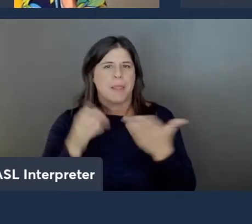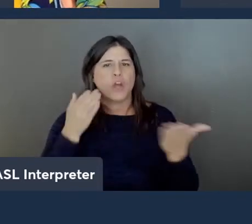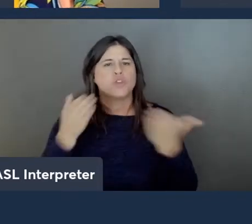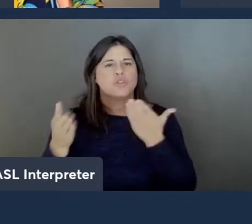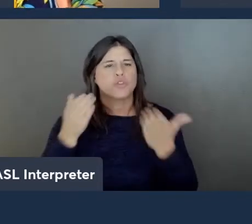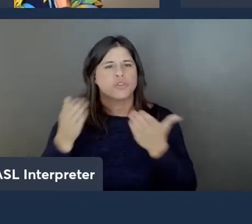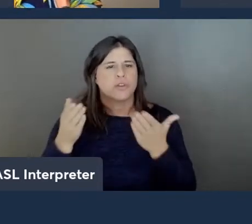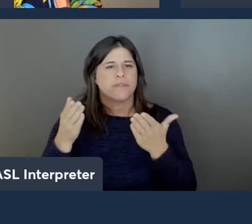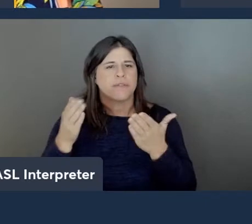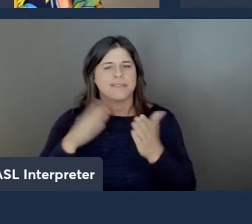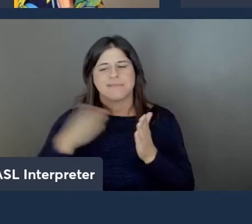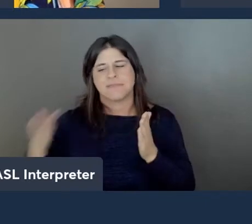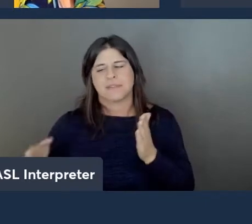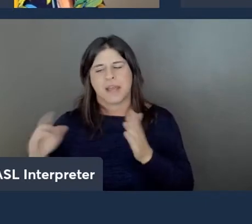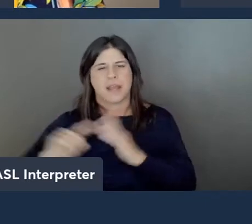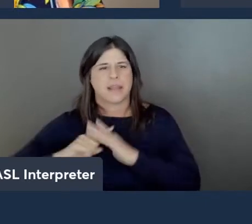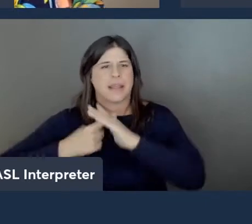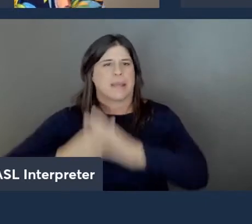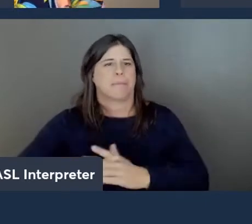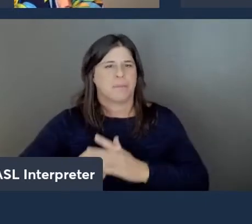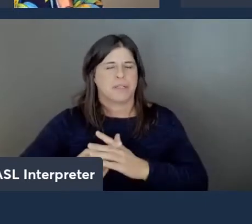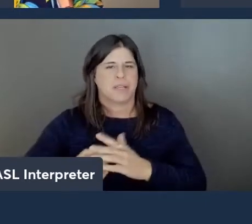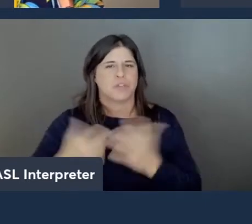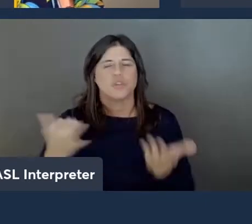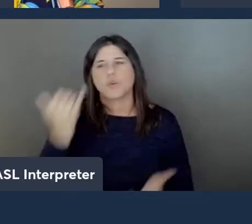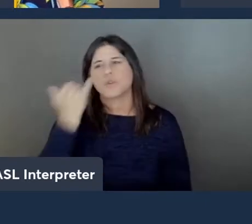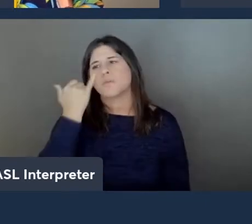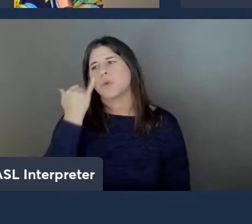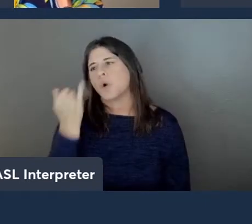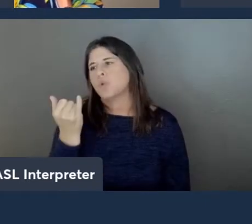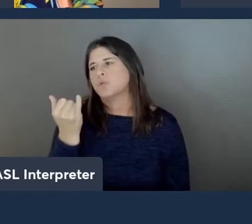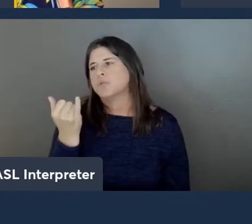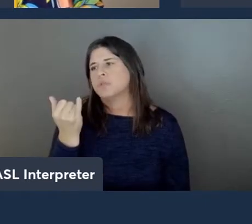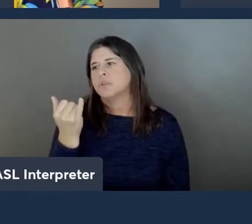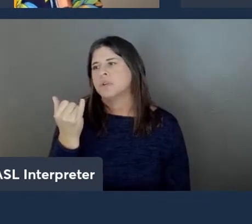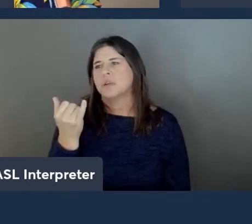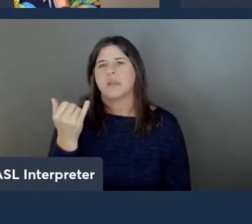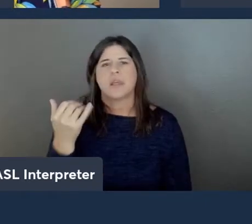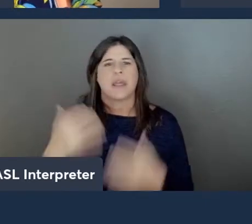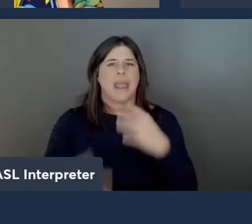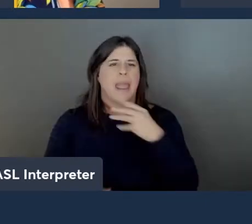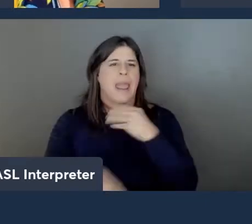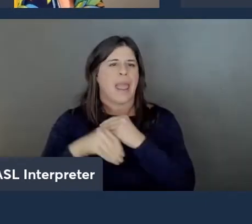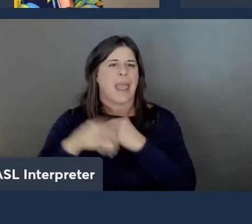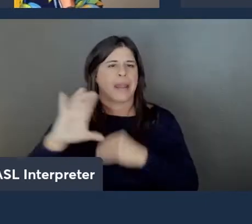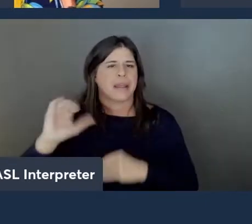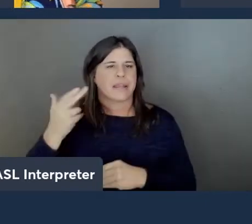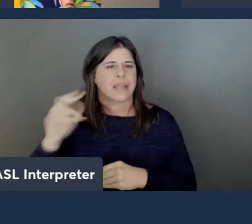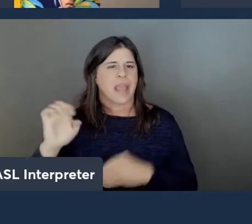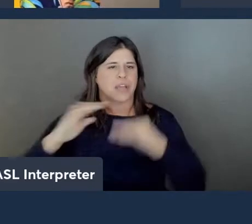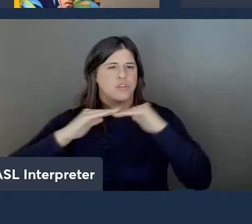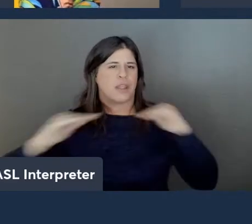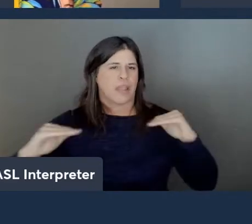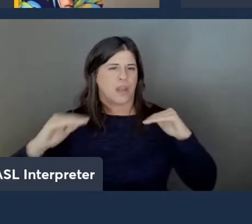So let's say that you want to add a caching layer in front of your database for accelerated performance.